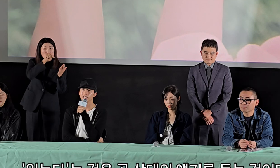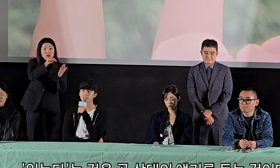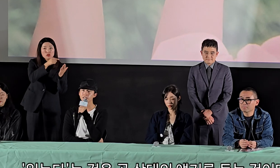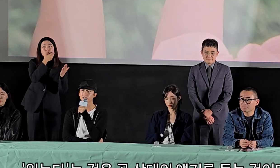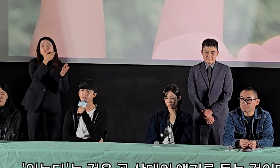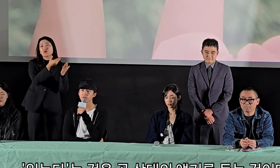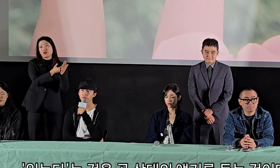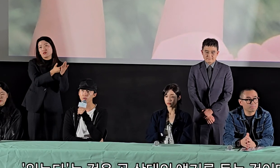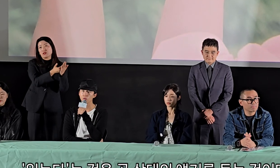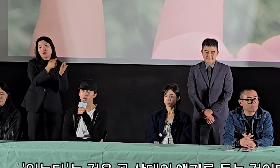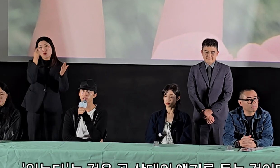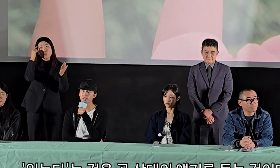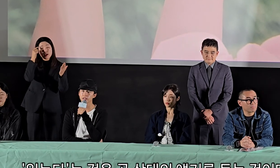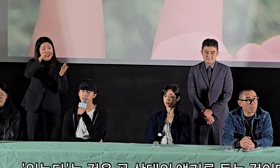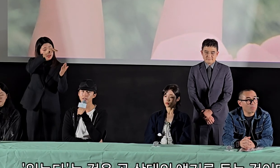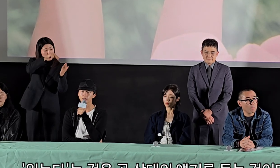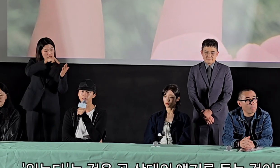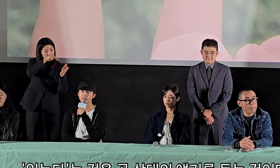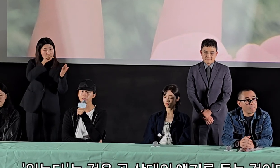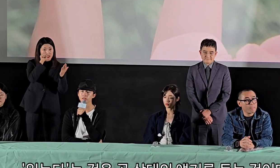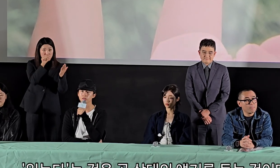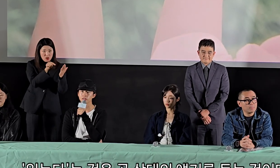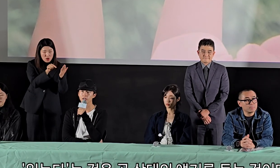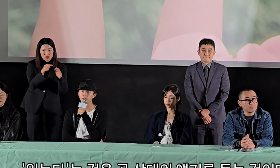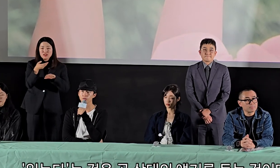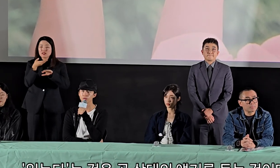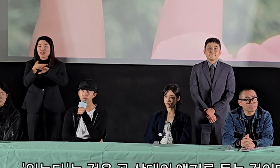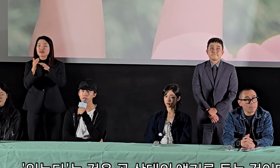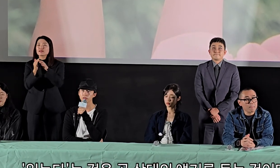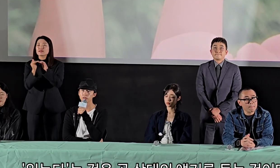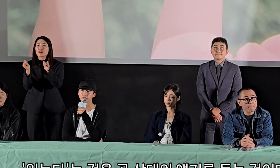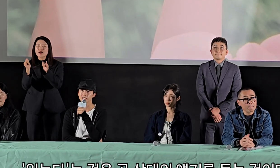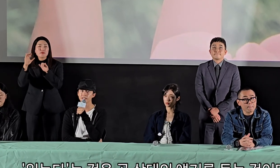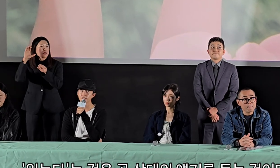it means listening to others."